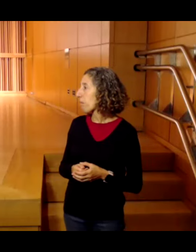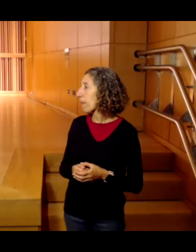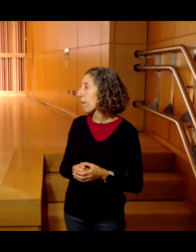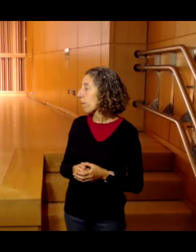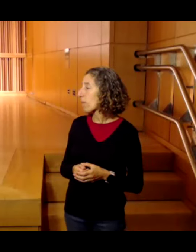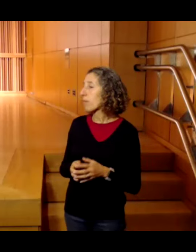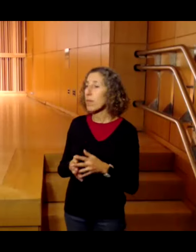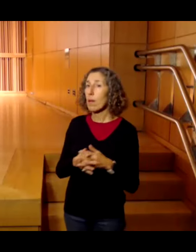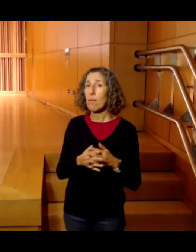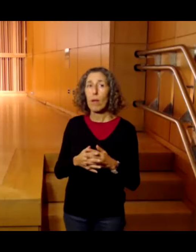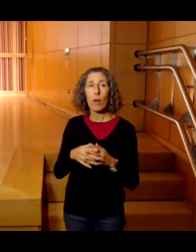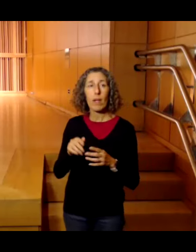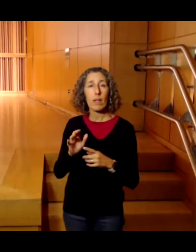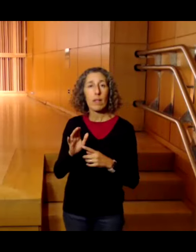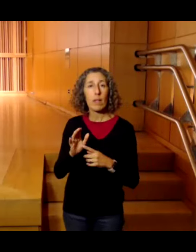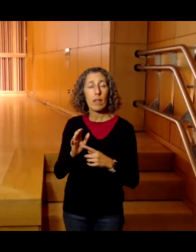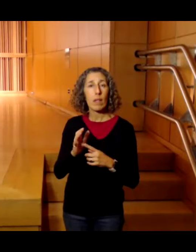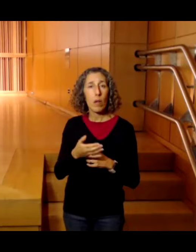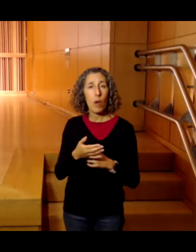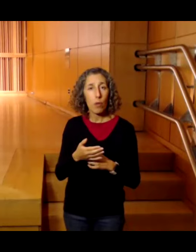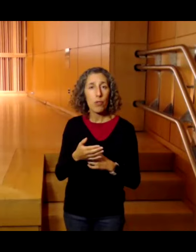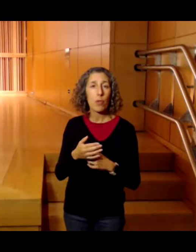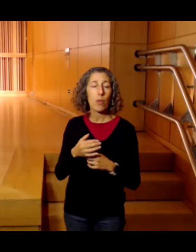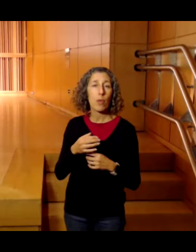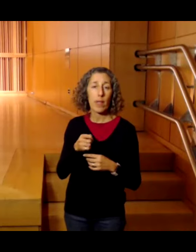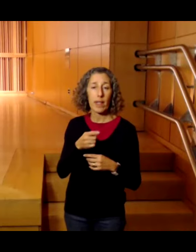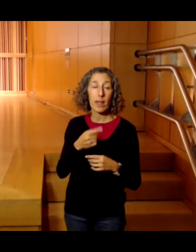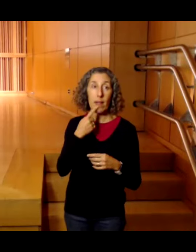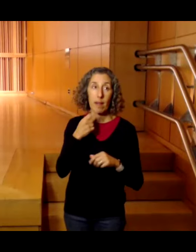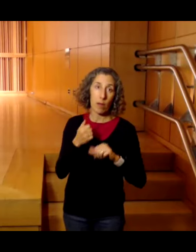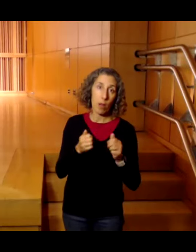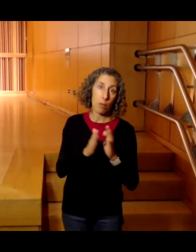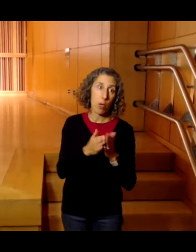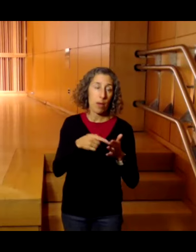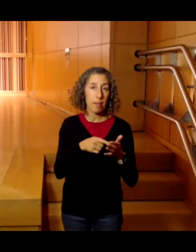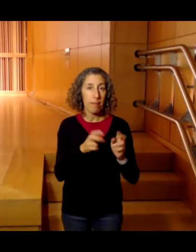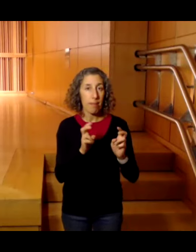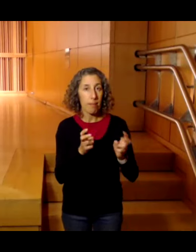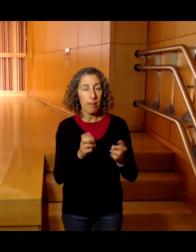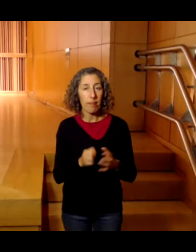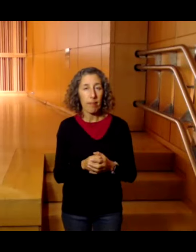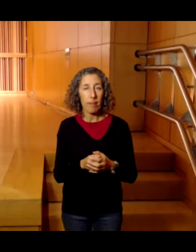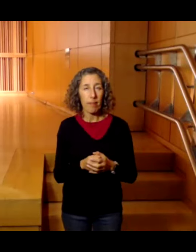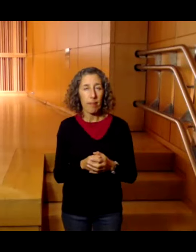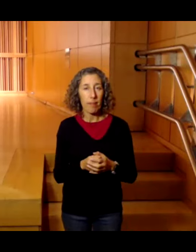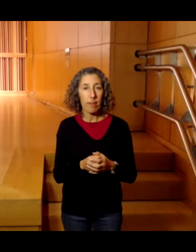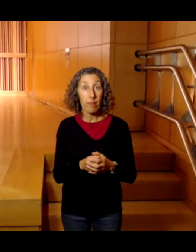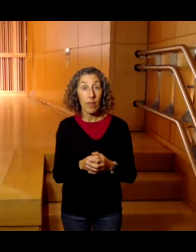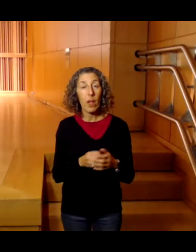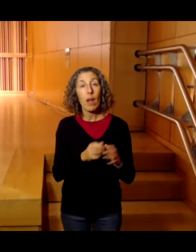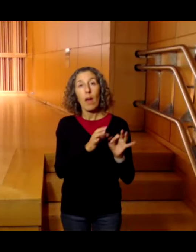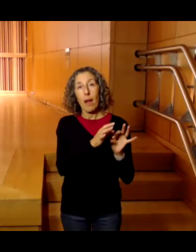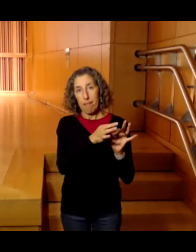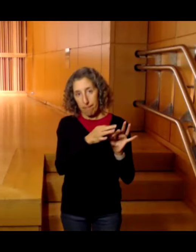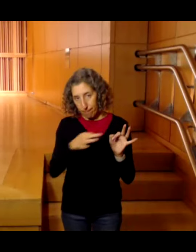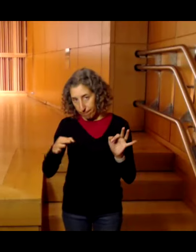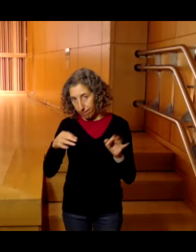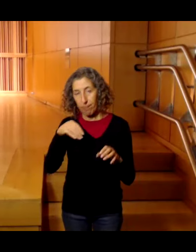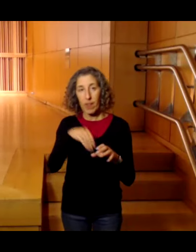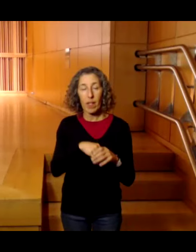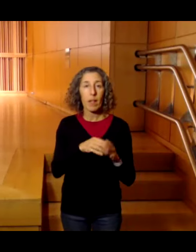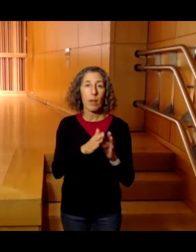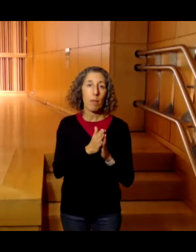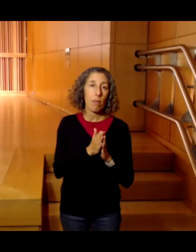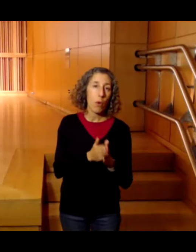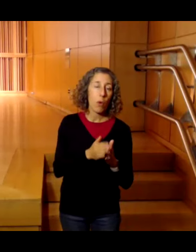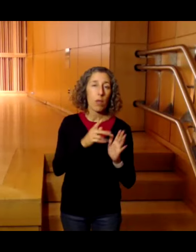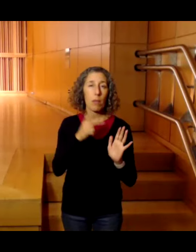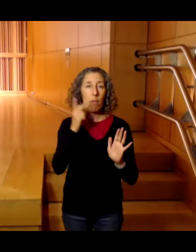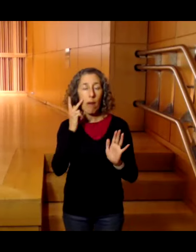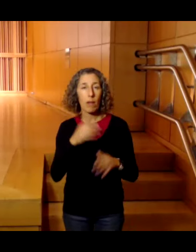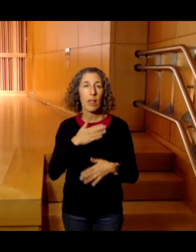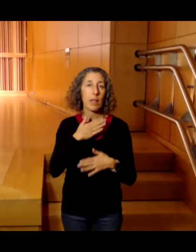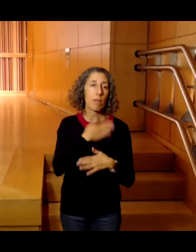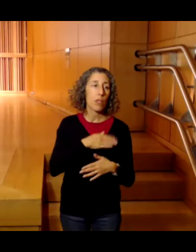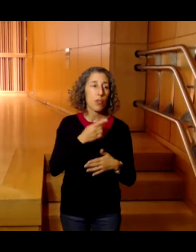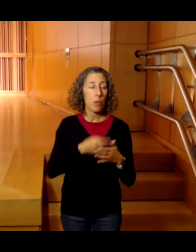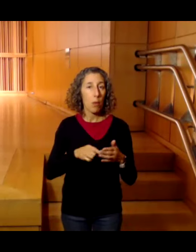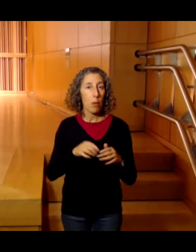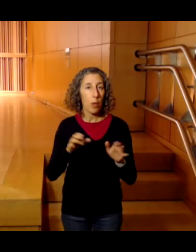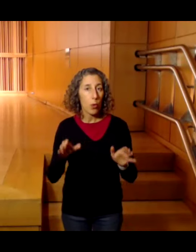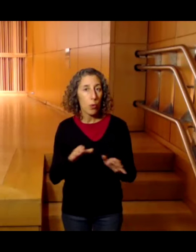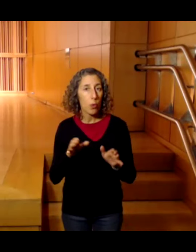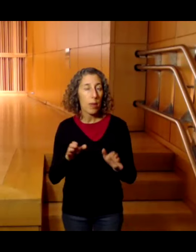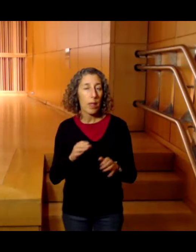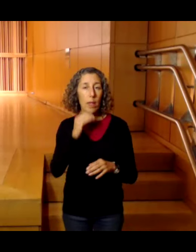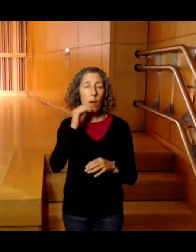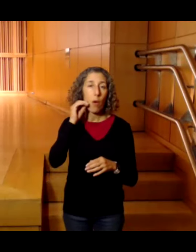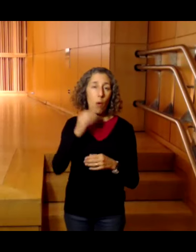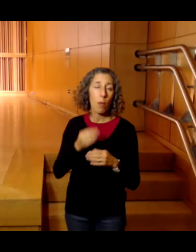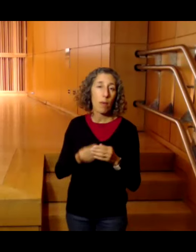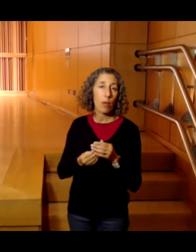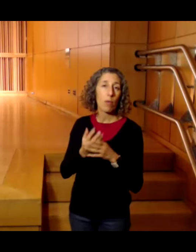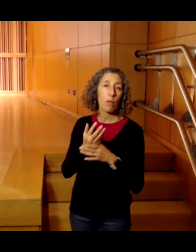Right? It says again in Black Gay Man, quote, he had a sort of dull, heavy silence, false, most often around the politics and the pleasure of what we are doing, the humdrum perversities of our existence, the way we fought.